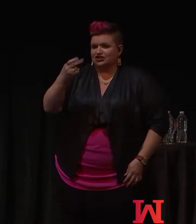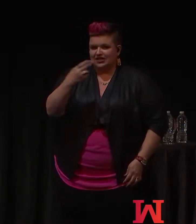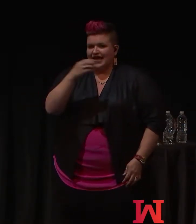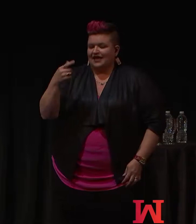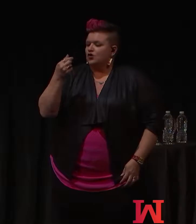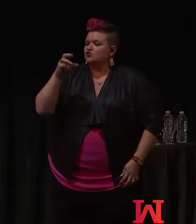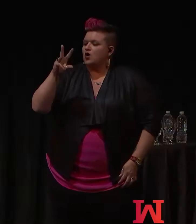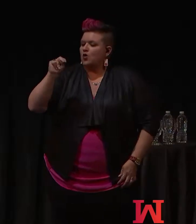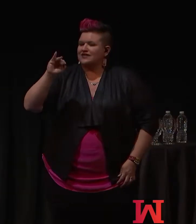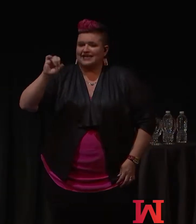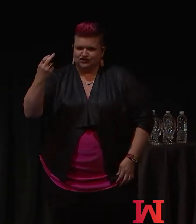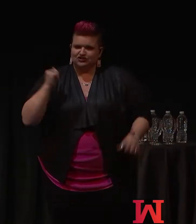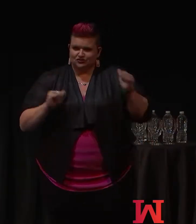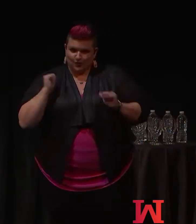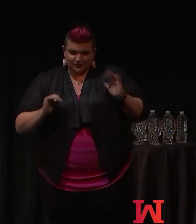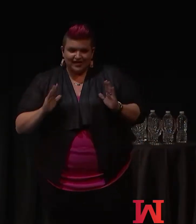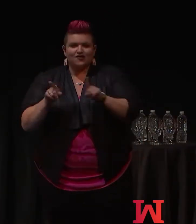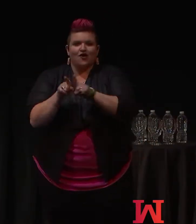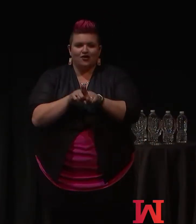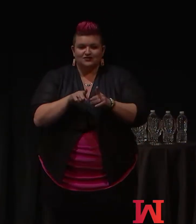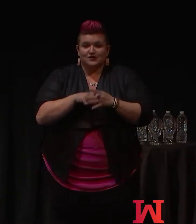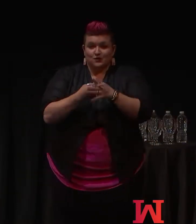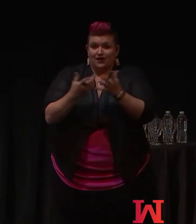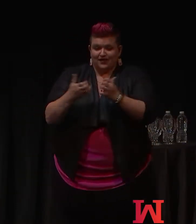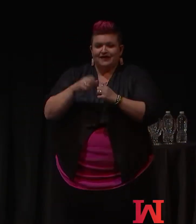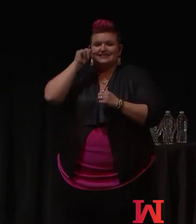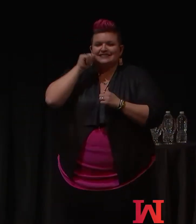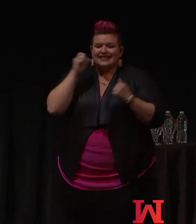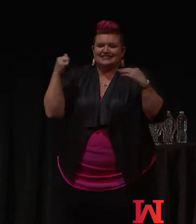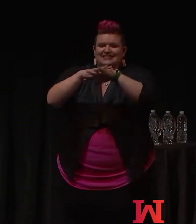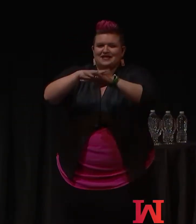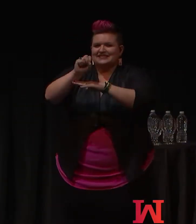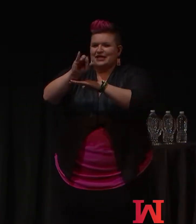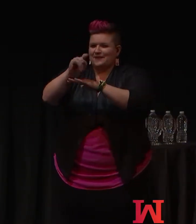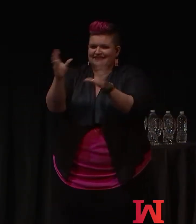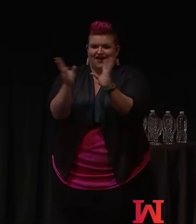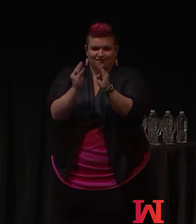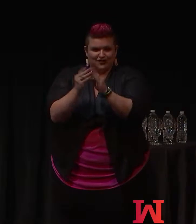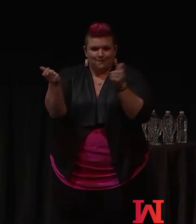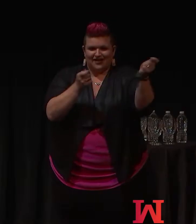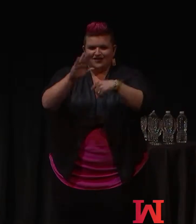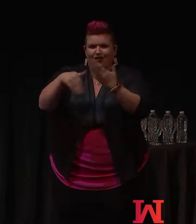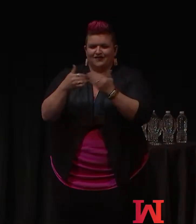and ushered in the inaugural Teen Vogue Summit, bringing together today's women leaders including